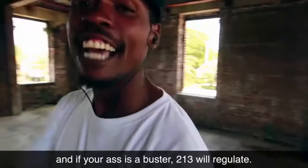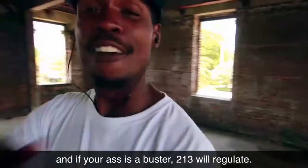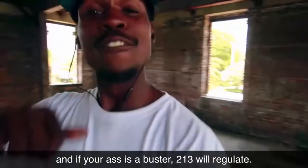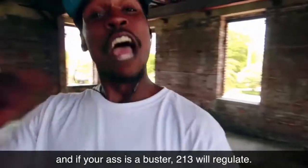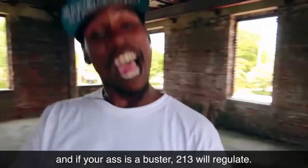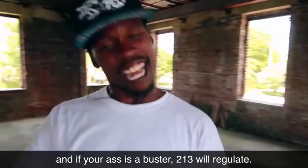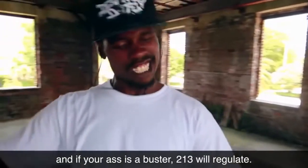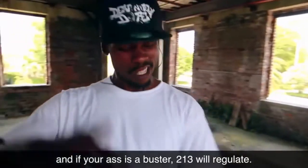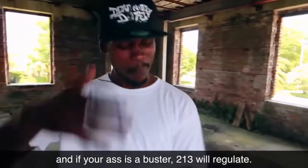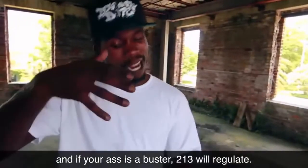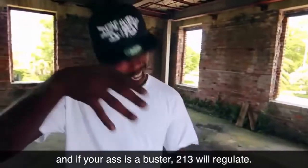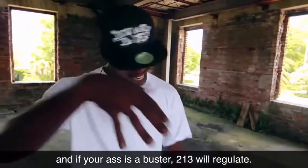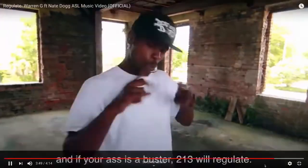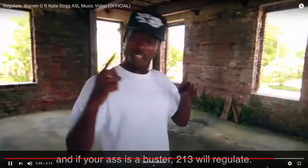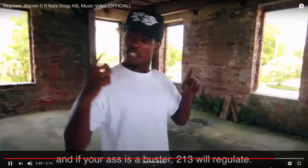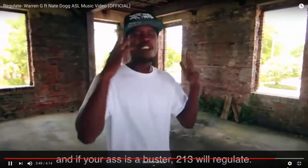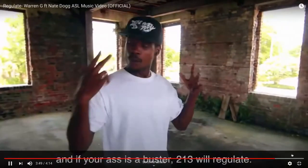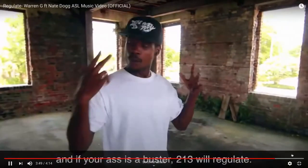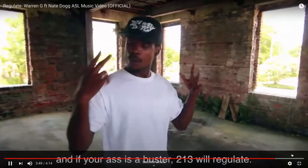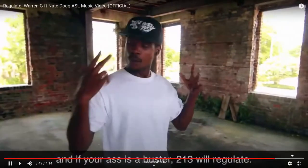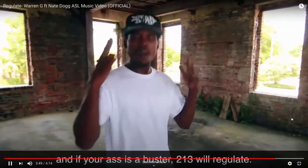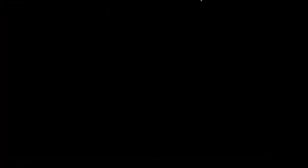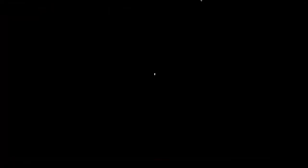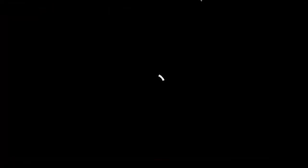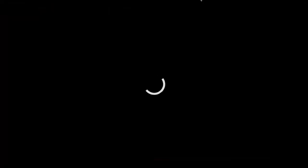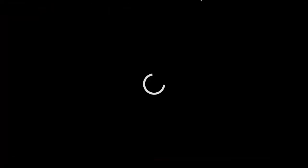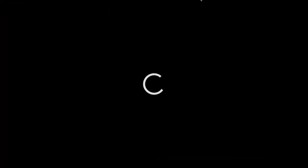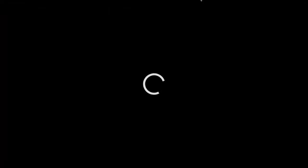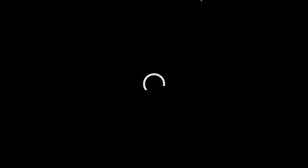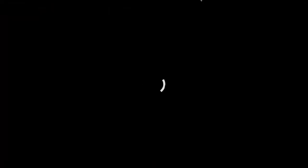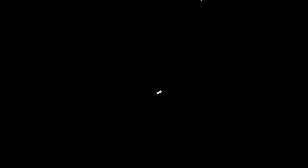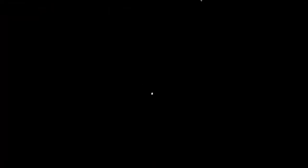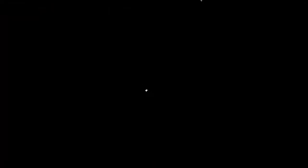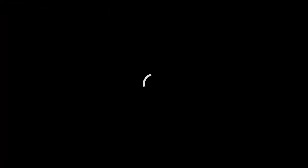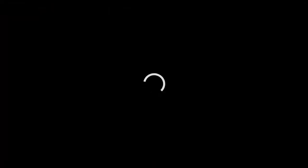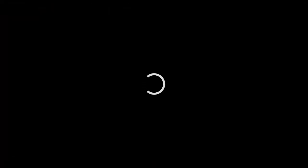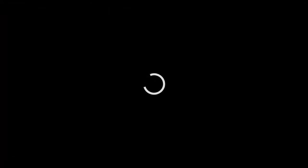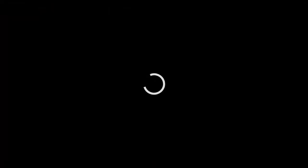And if your ass is a buster